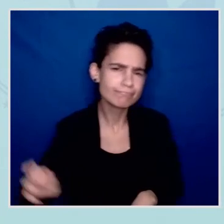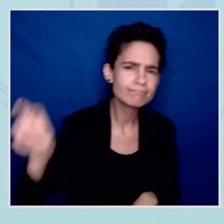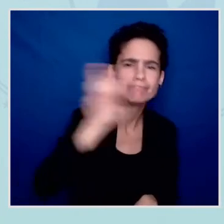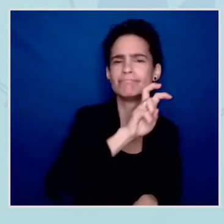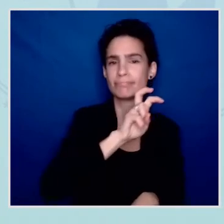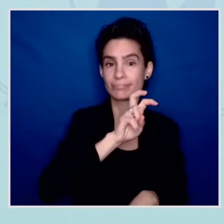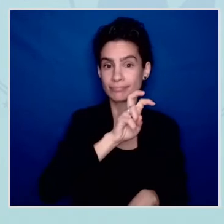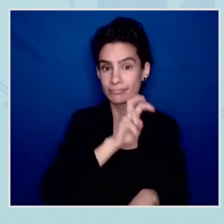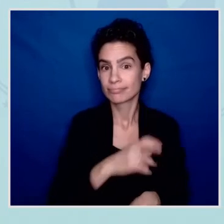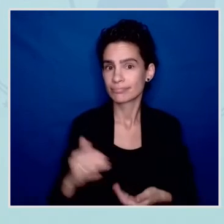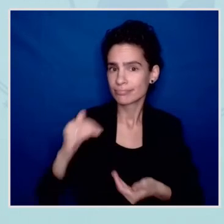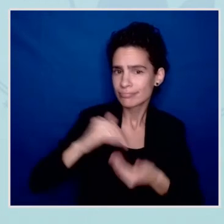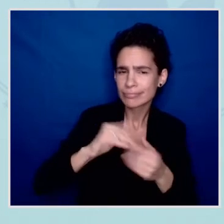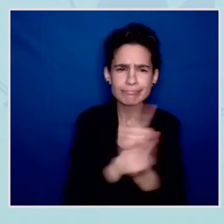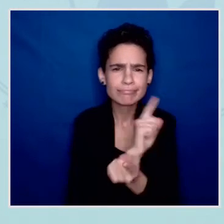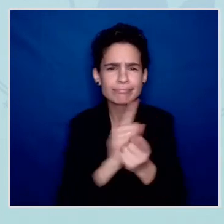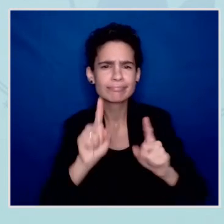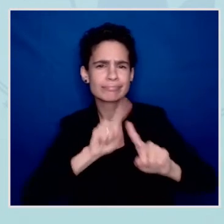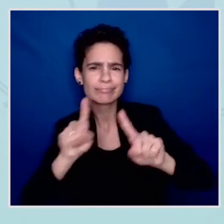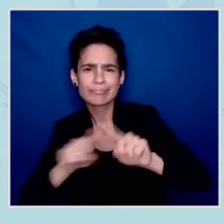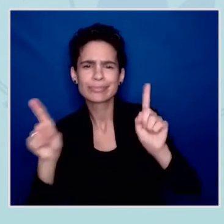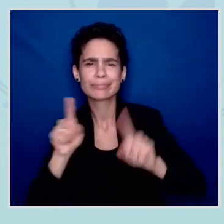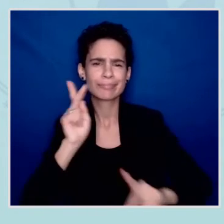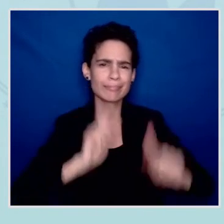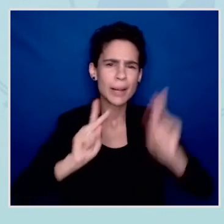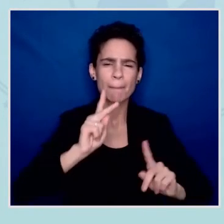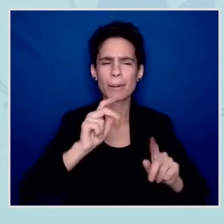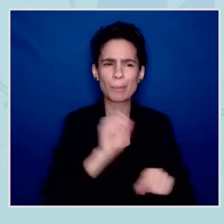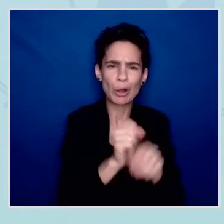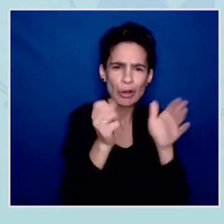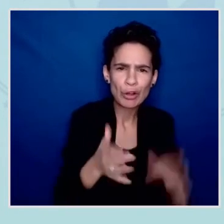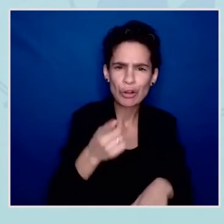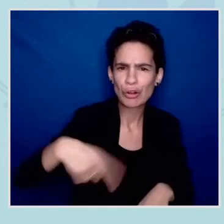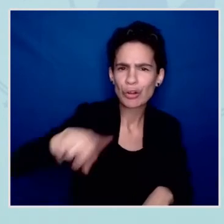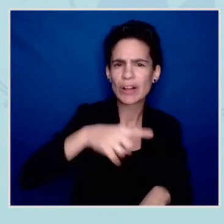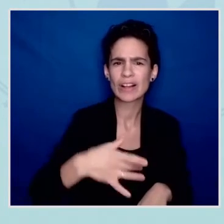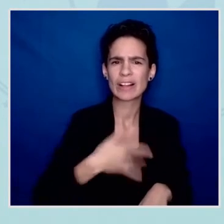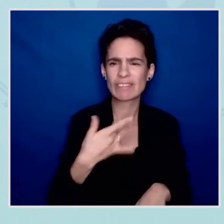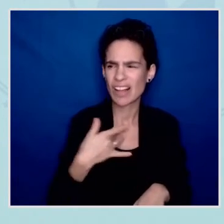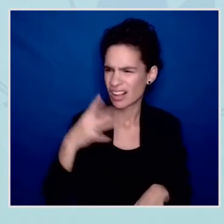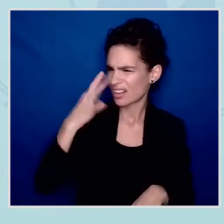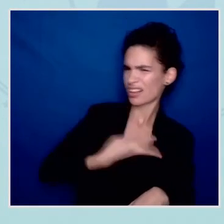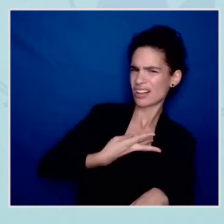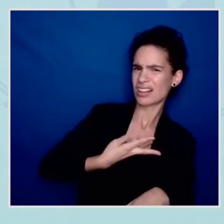AGREED WE COULDN'T TAKE THAT CHANCE. WE ALSO DISCUSSED HOW WE WOULD WORK TOGETHER, TRAVEL